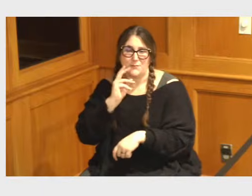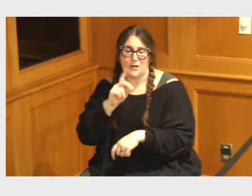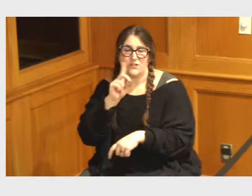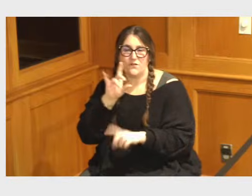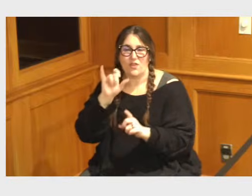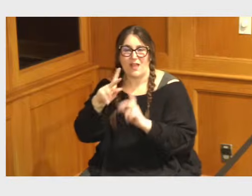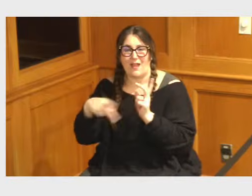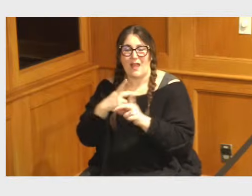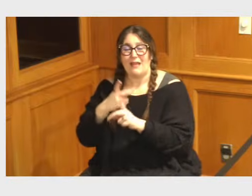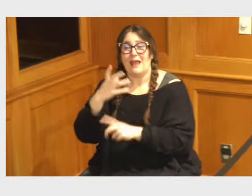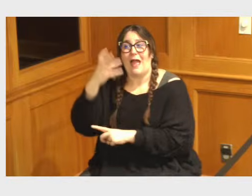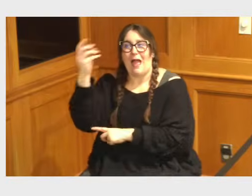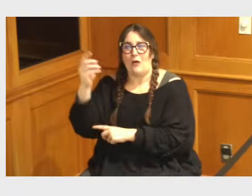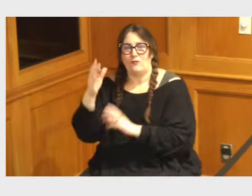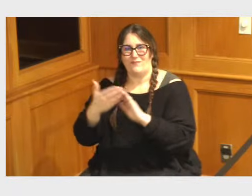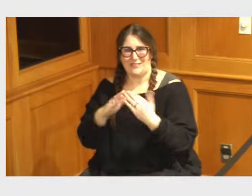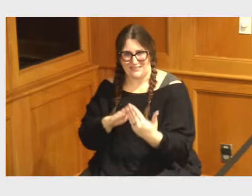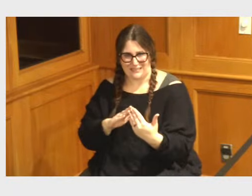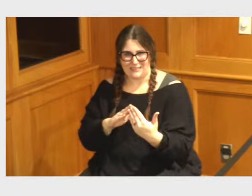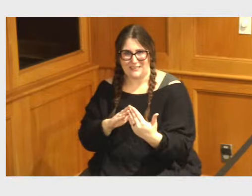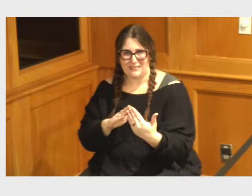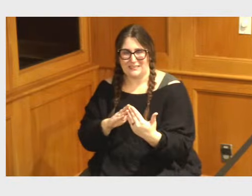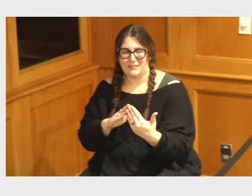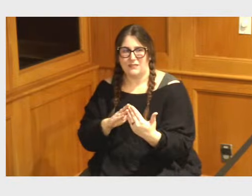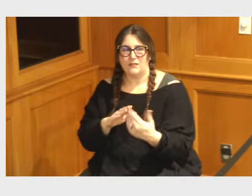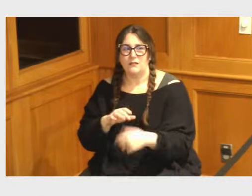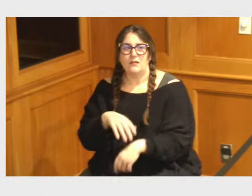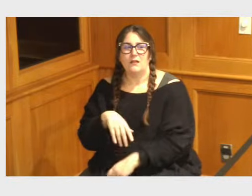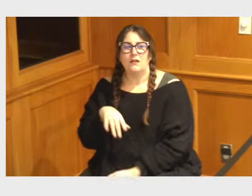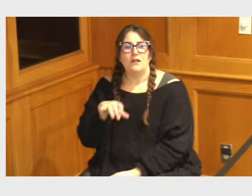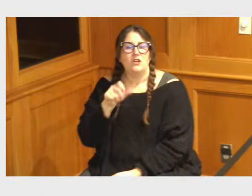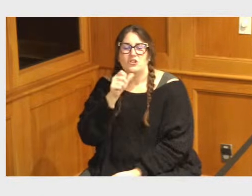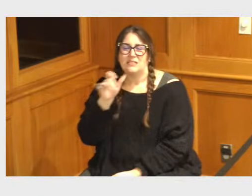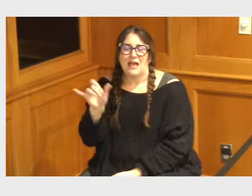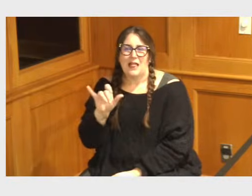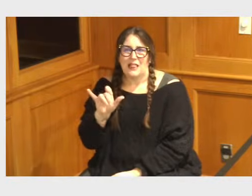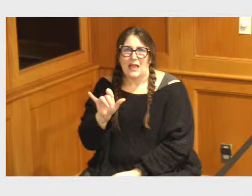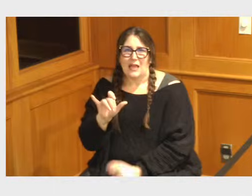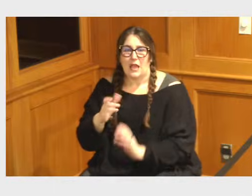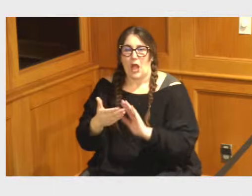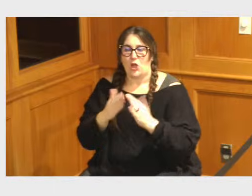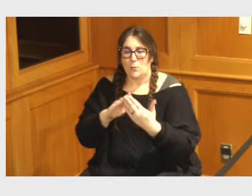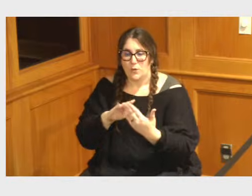aren't as used to it. Uh, the there isn't a sort of community development corporation type